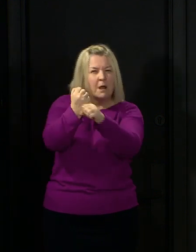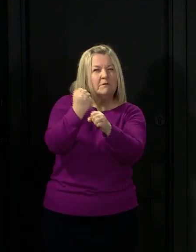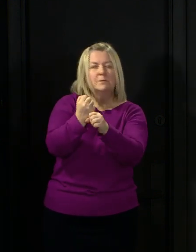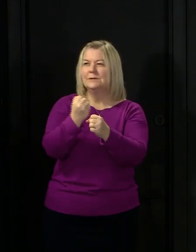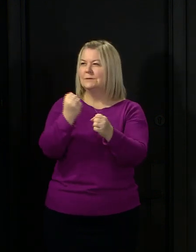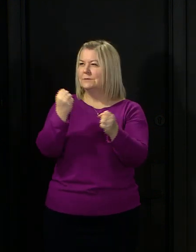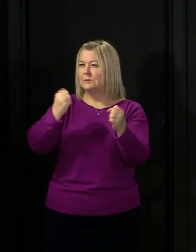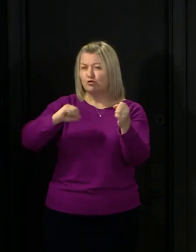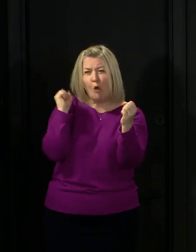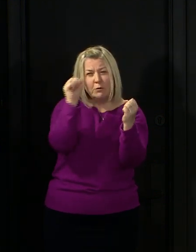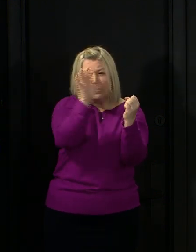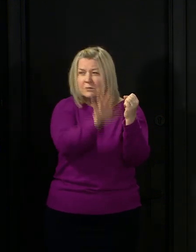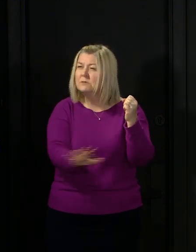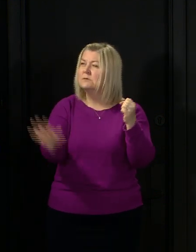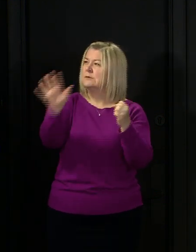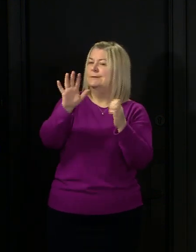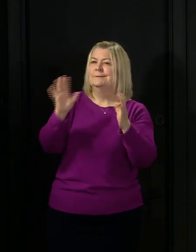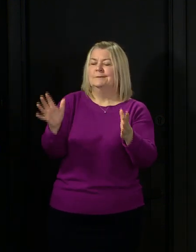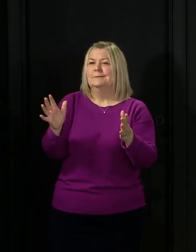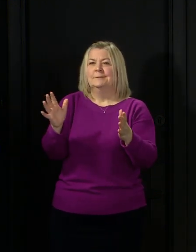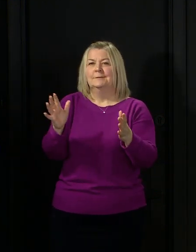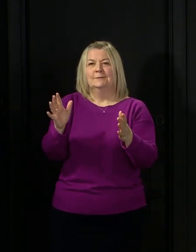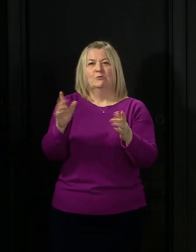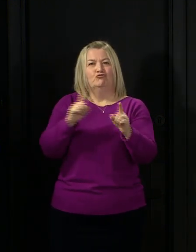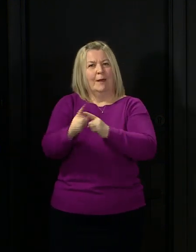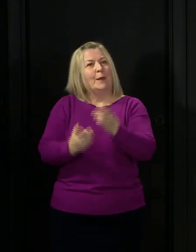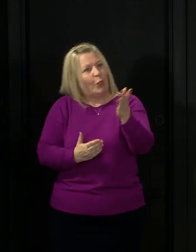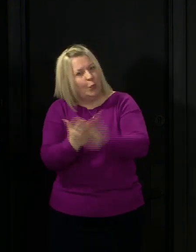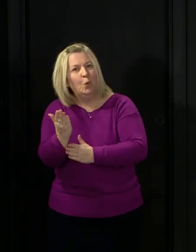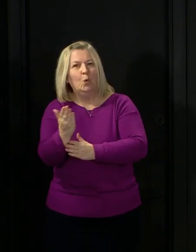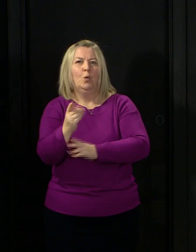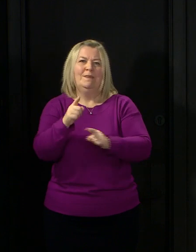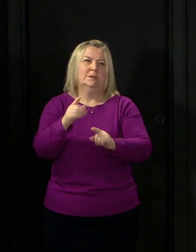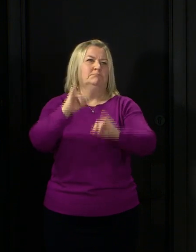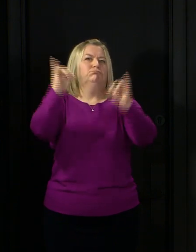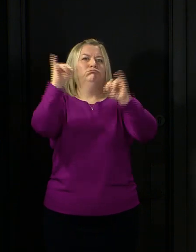as well as we possibly can. This is not a normal political situation. If it had been